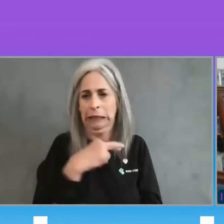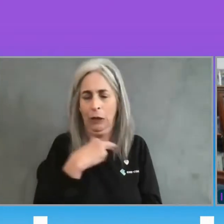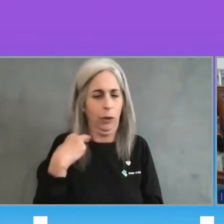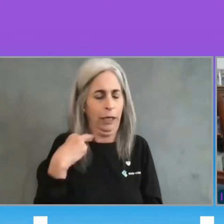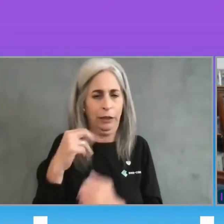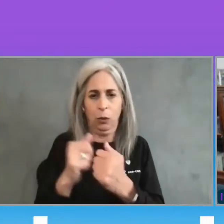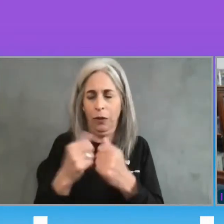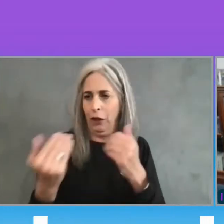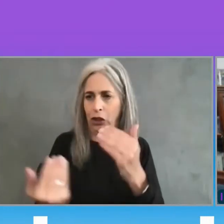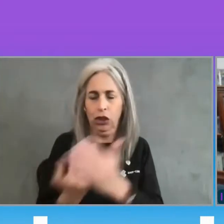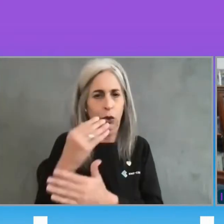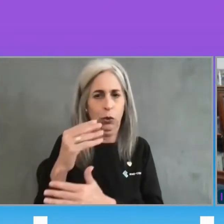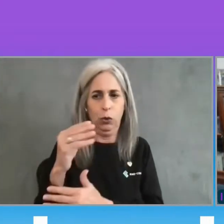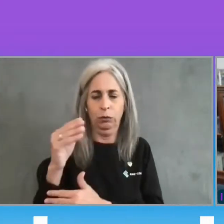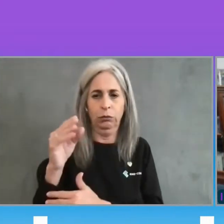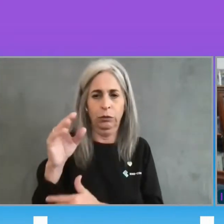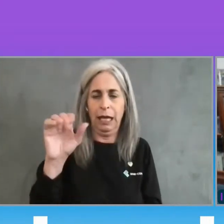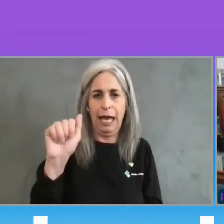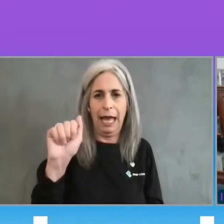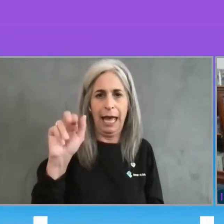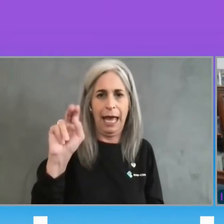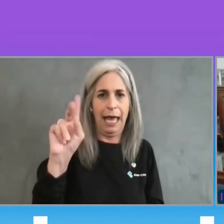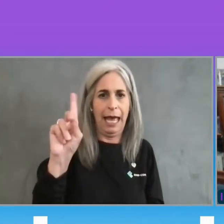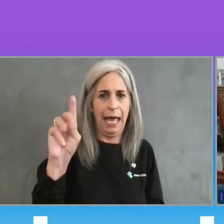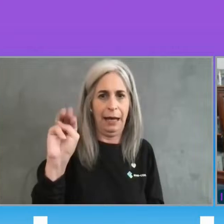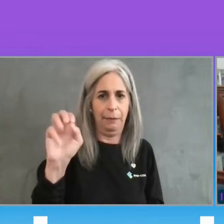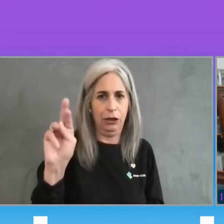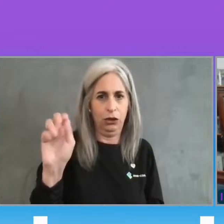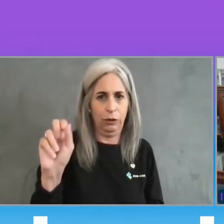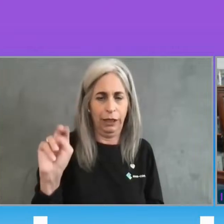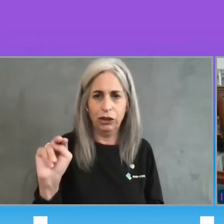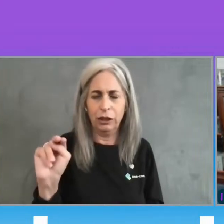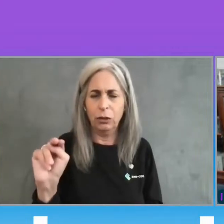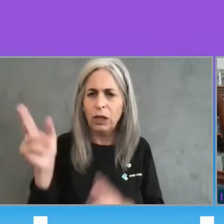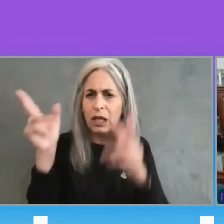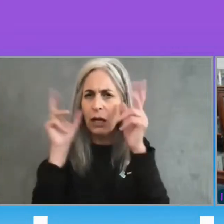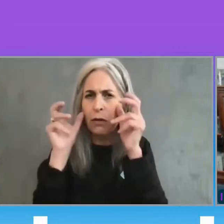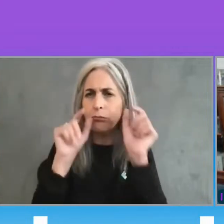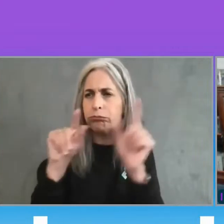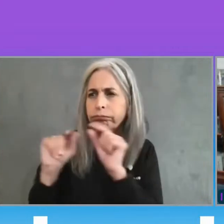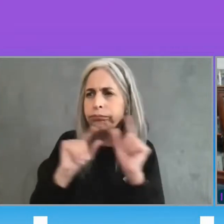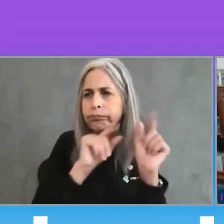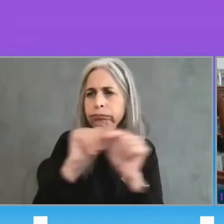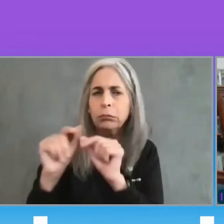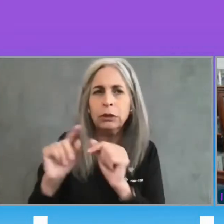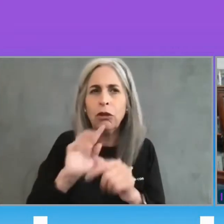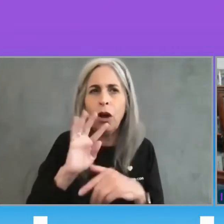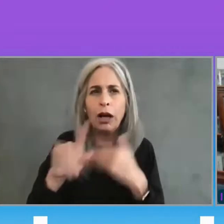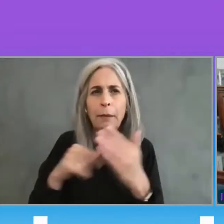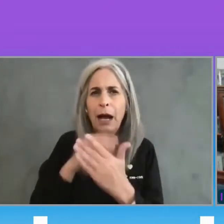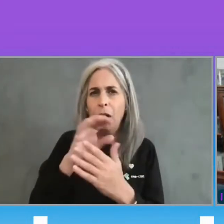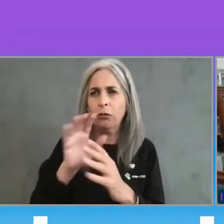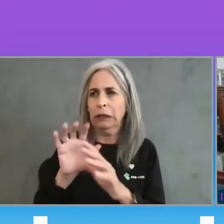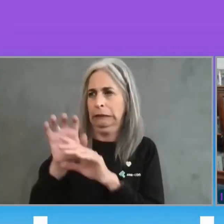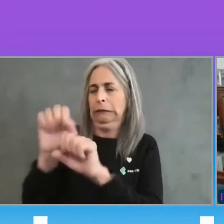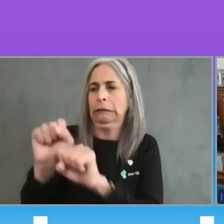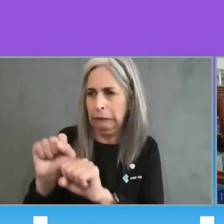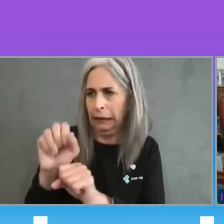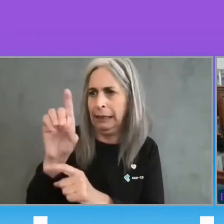chopping block when it comes to this new administration and what they can go after. You hear them